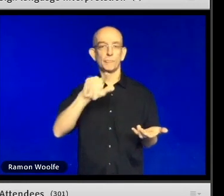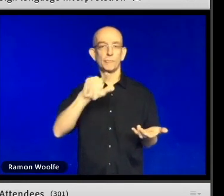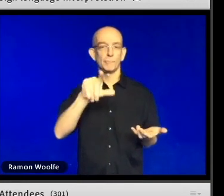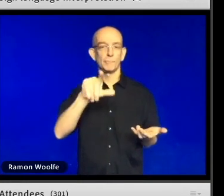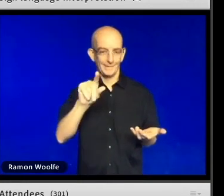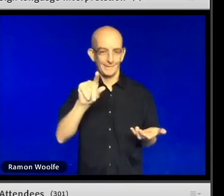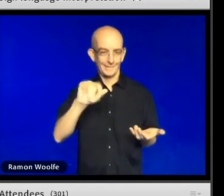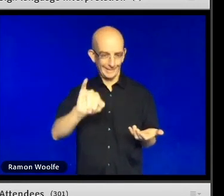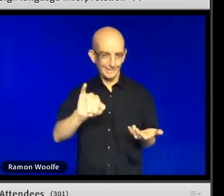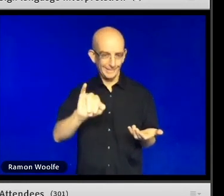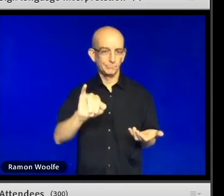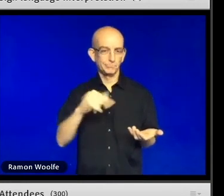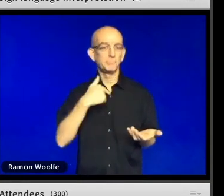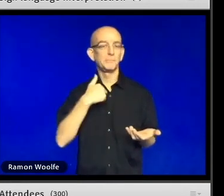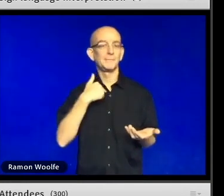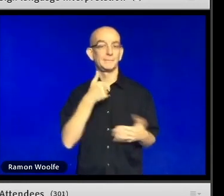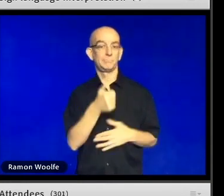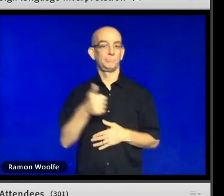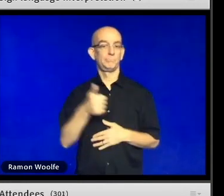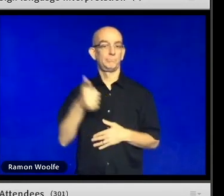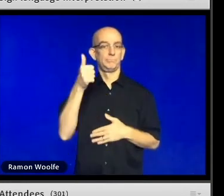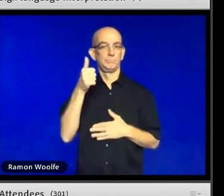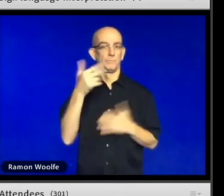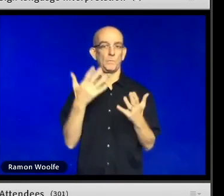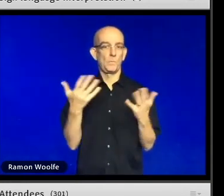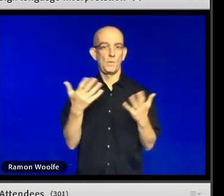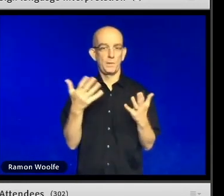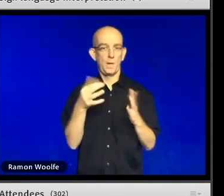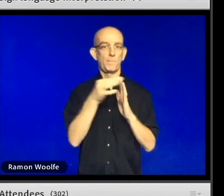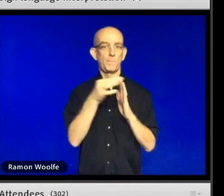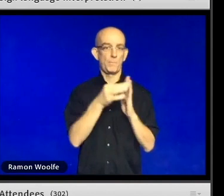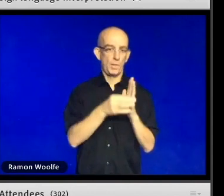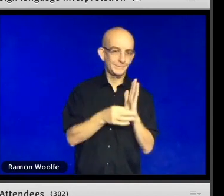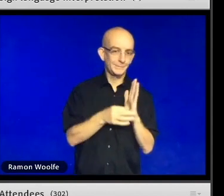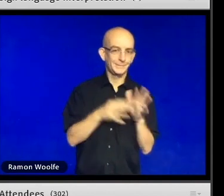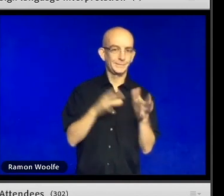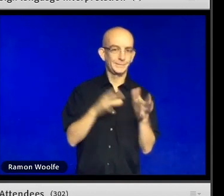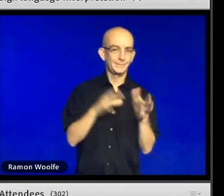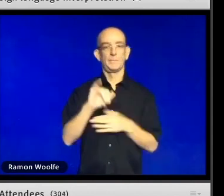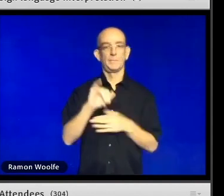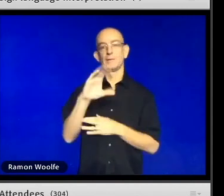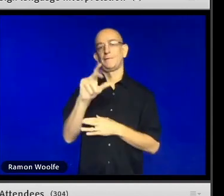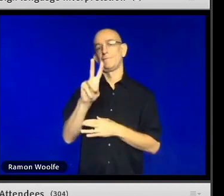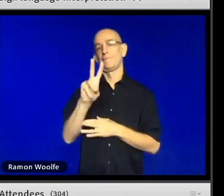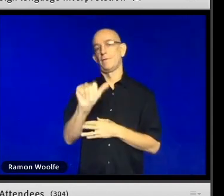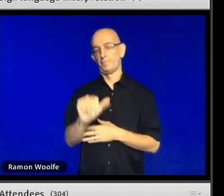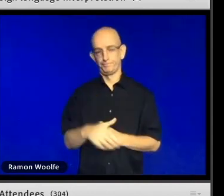with you, Mirela. Before we get started with substance of today's event, I will briefly